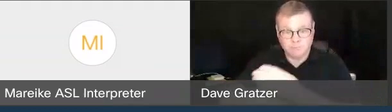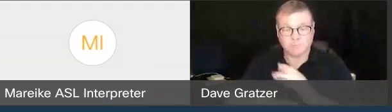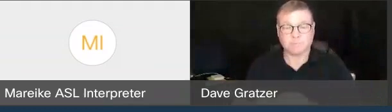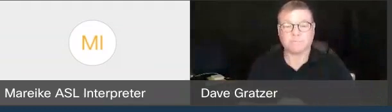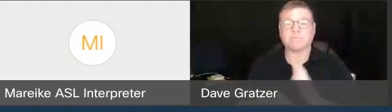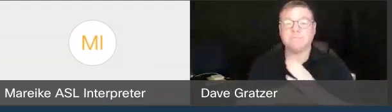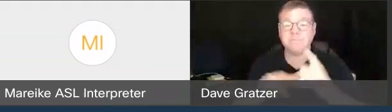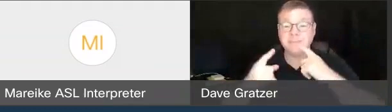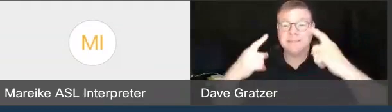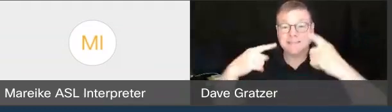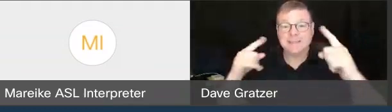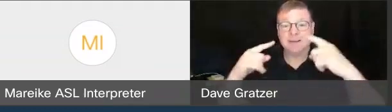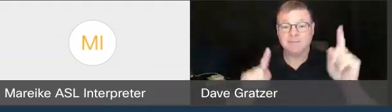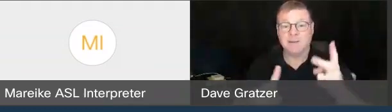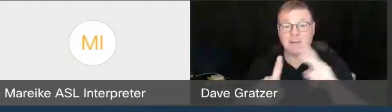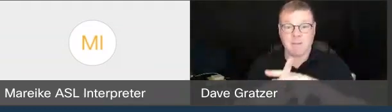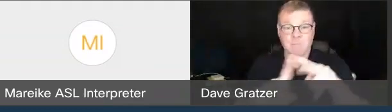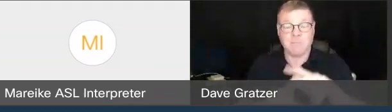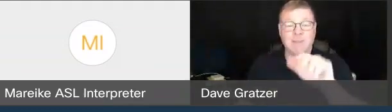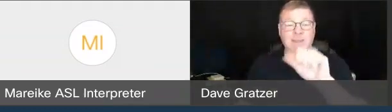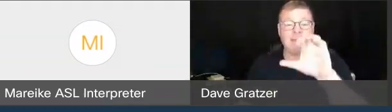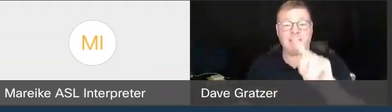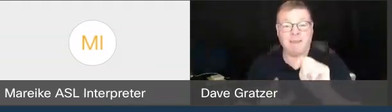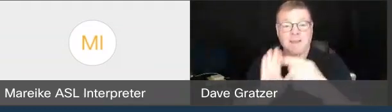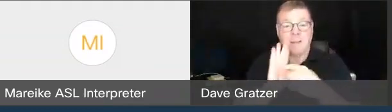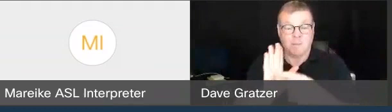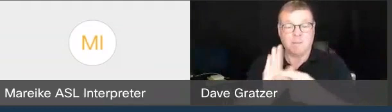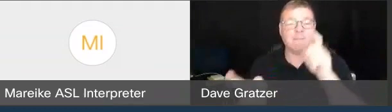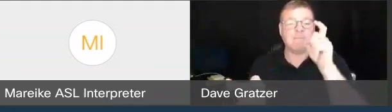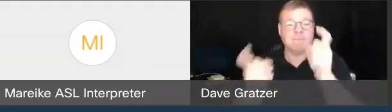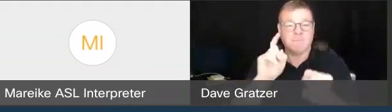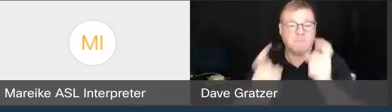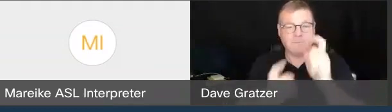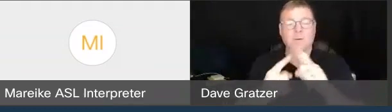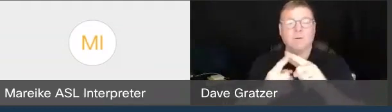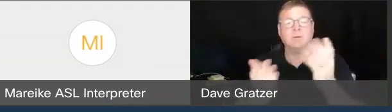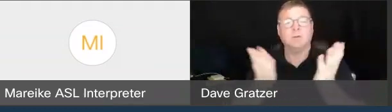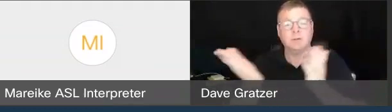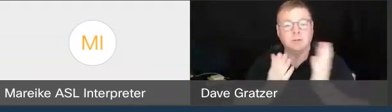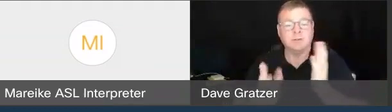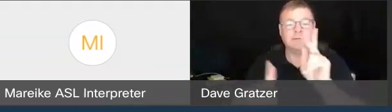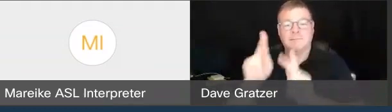successful application. The ACT model evolved to serve incarcerated individuals as well,